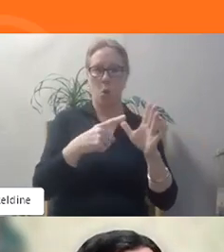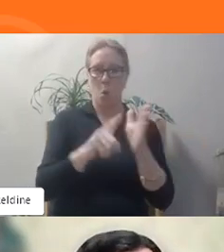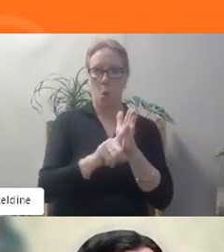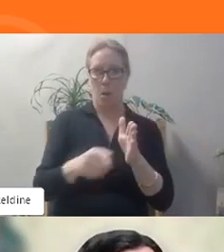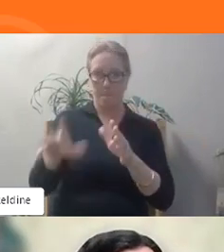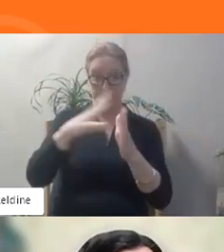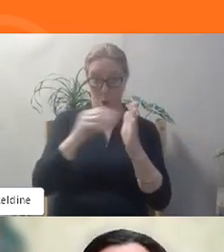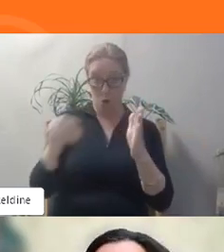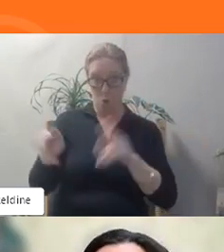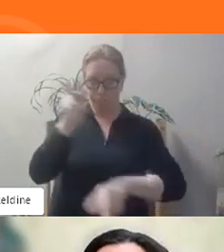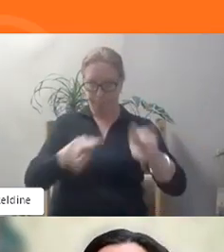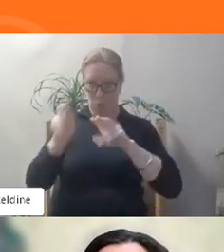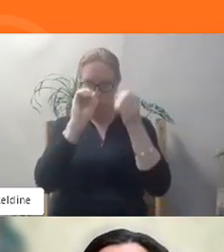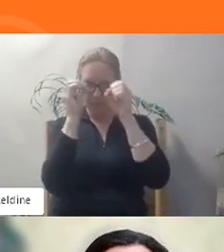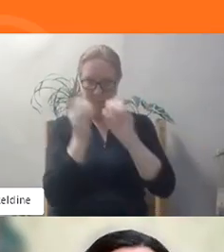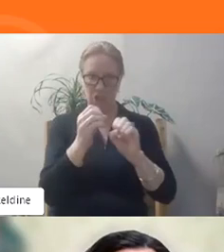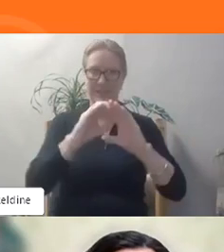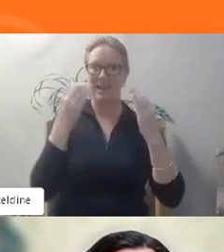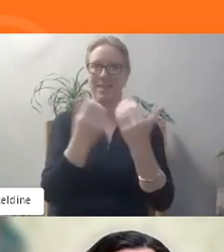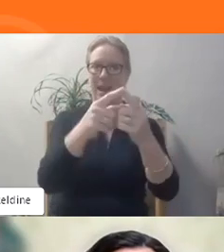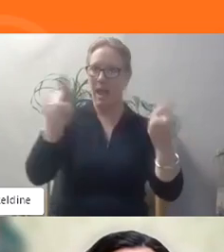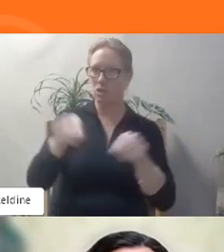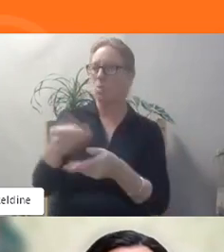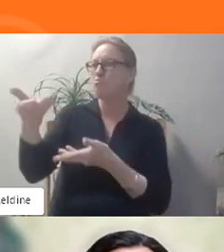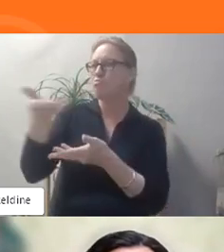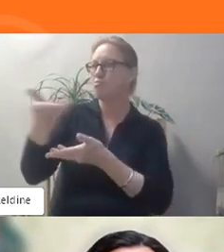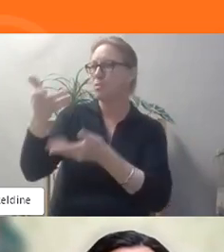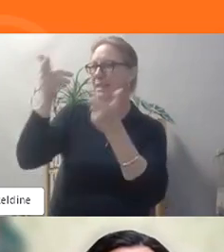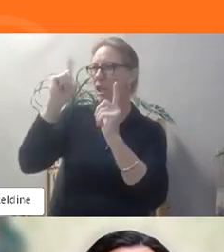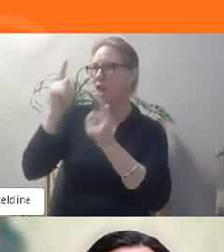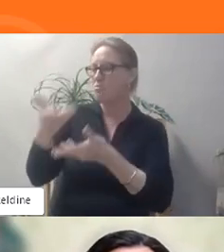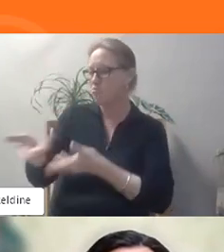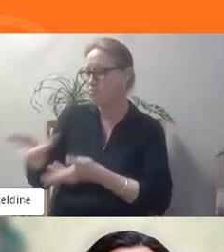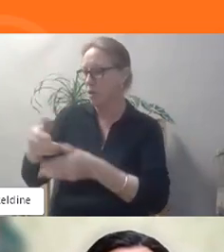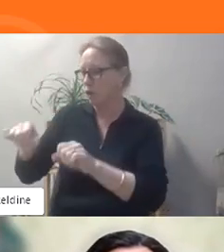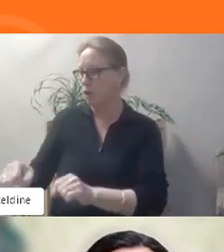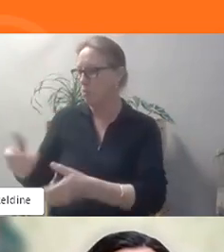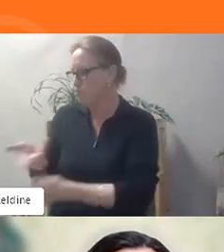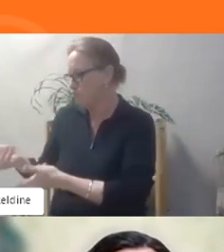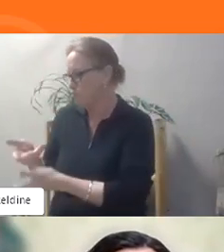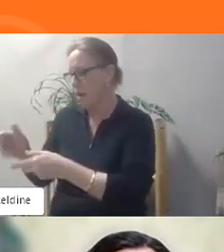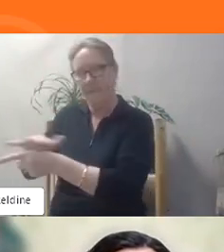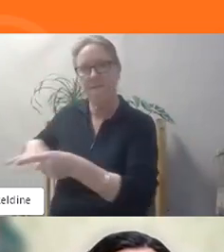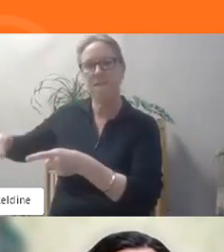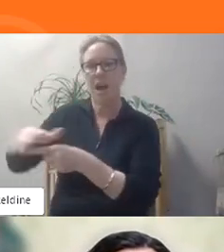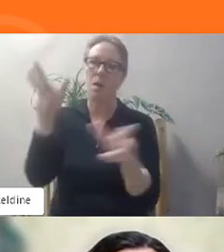talking with the teacher, the student and their whānau. We listen to their stories and we work together building a shared understanding